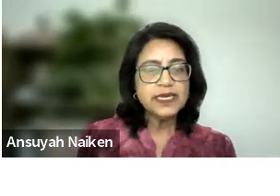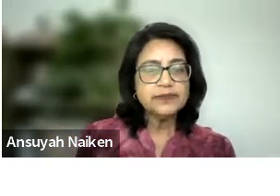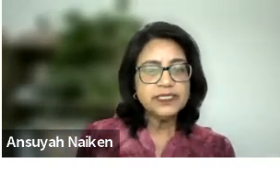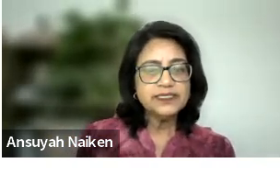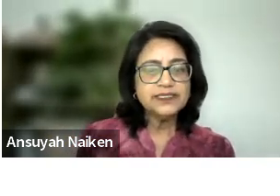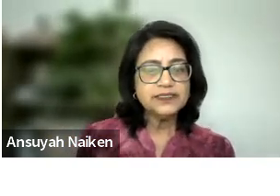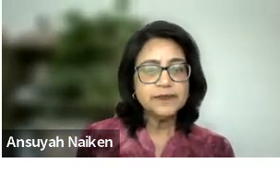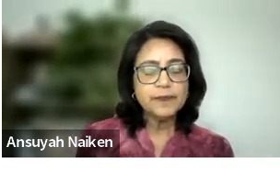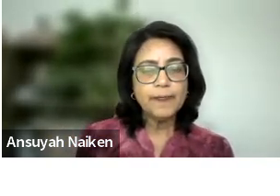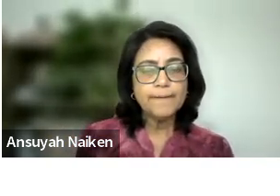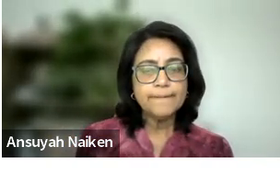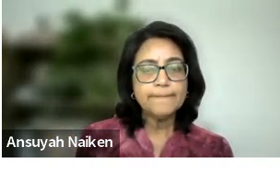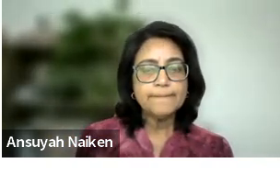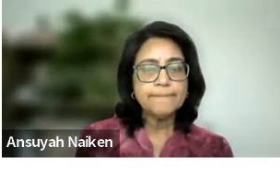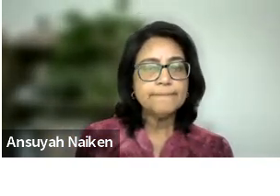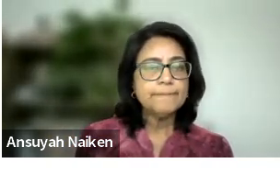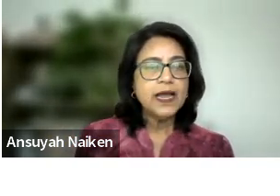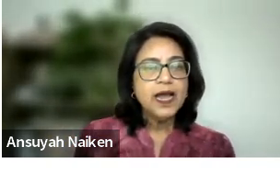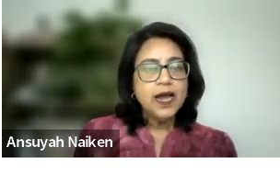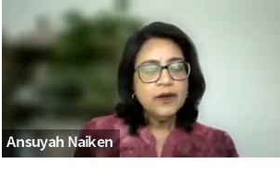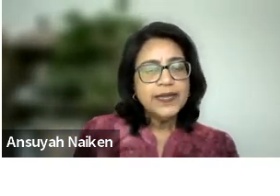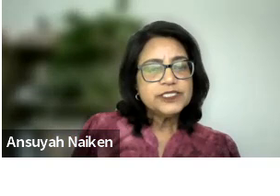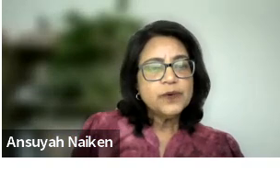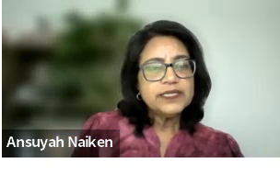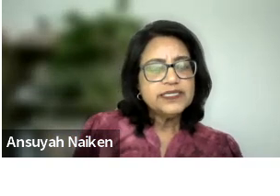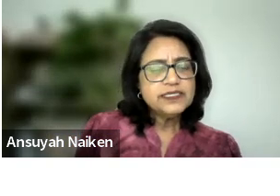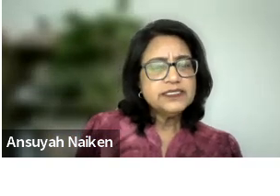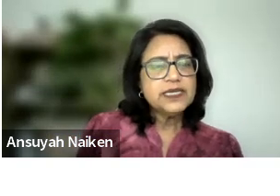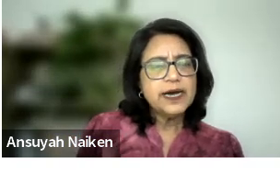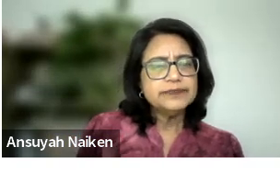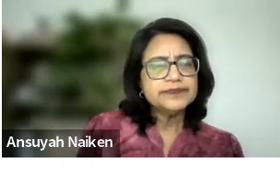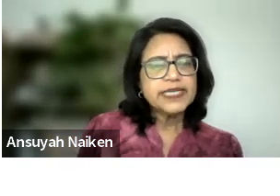So, just something to keep in mind as you think about people that you work with that would be of Asian descent. Ok. Could we move to the next slide, please.